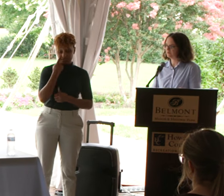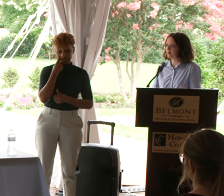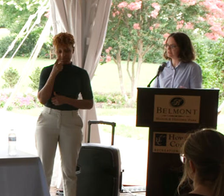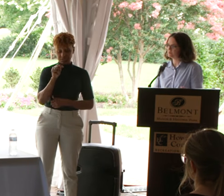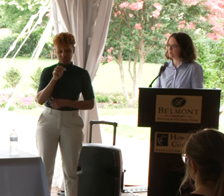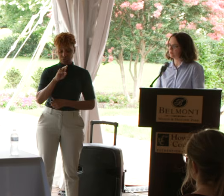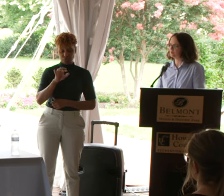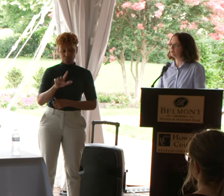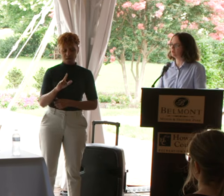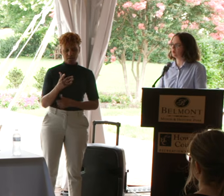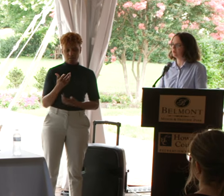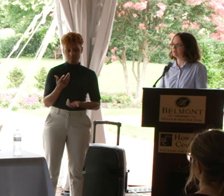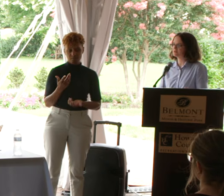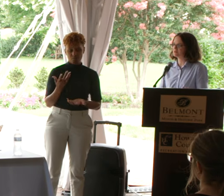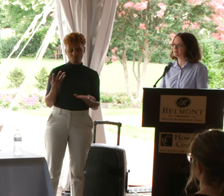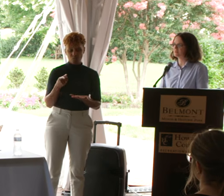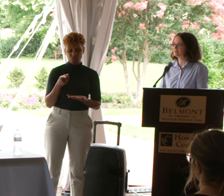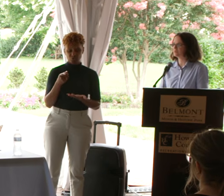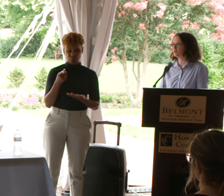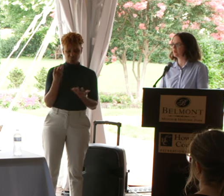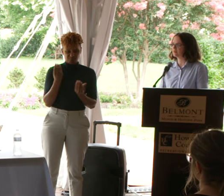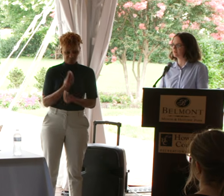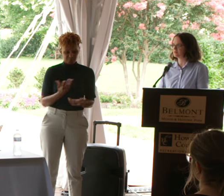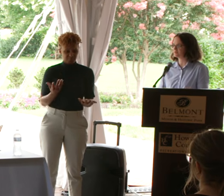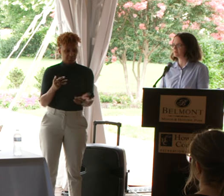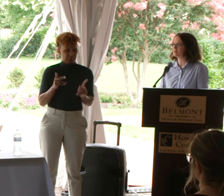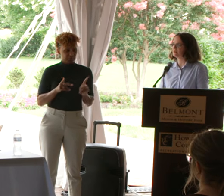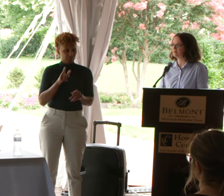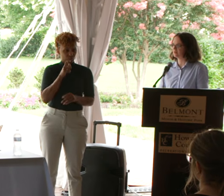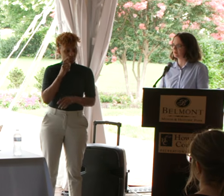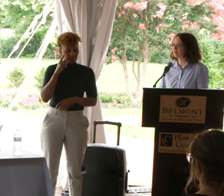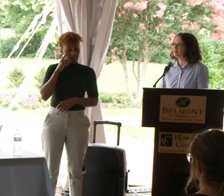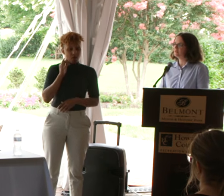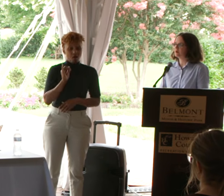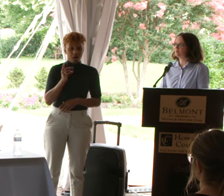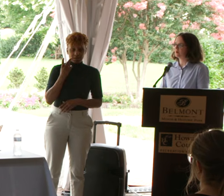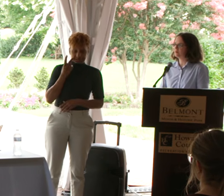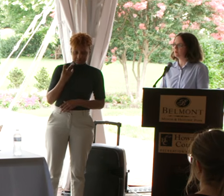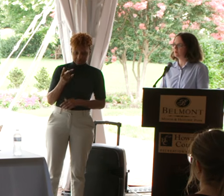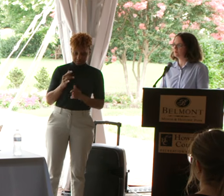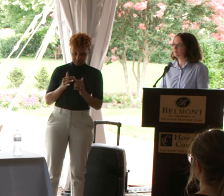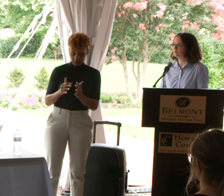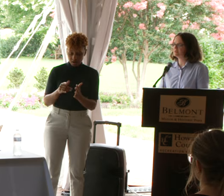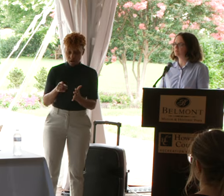advise people who are interested in seeing whether there's a study out there that might be something